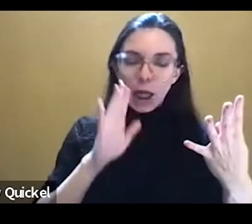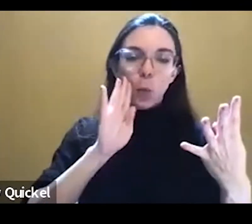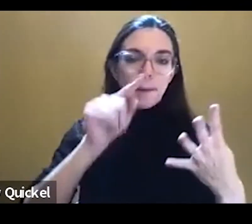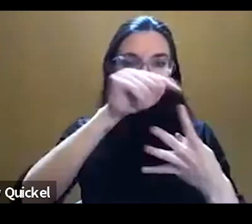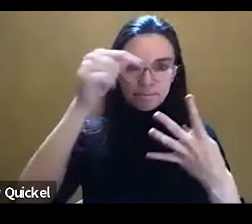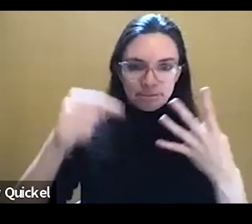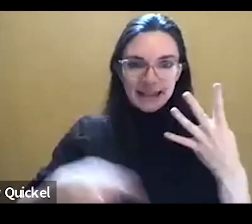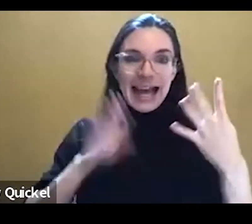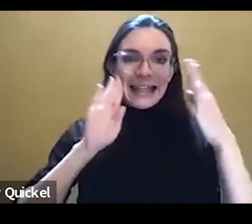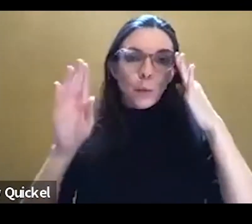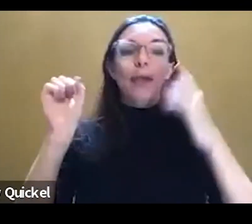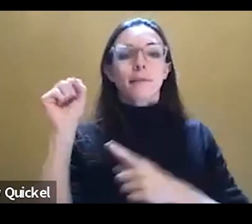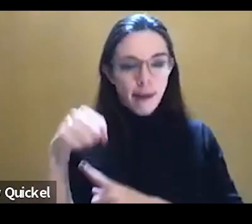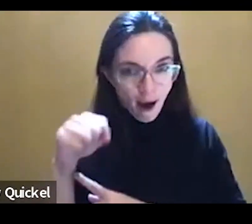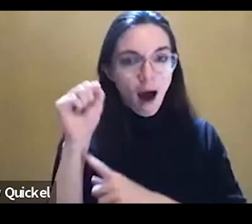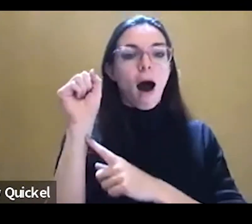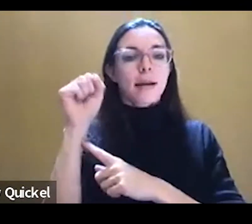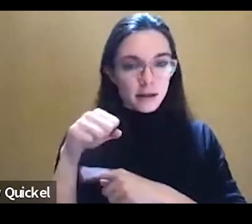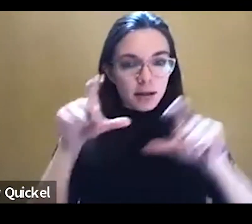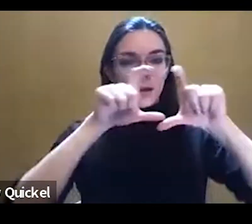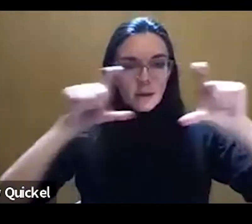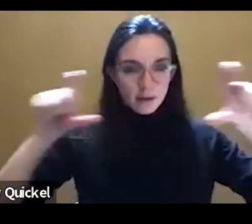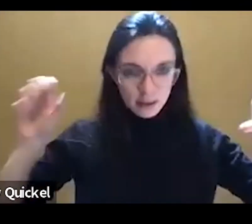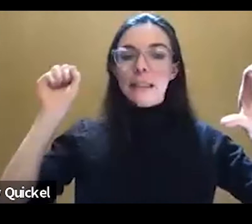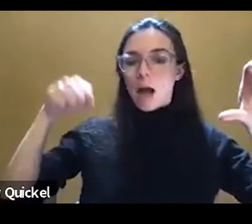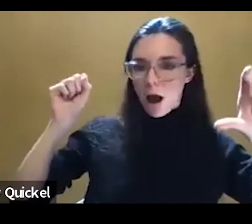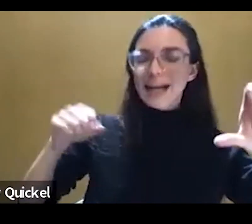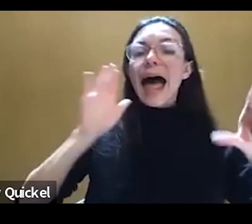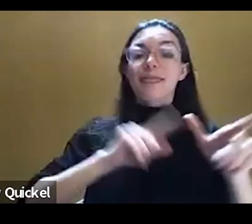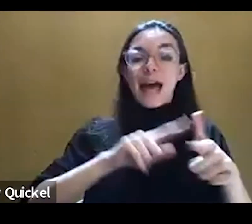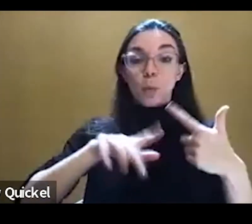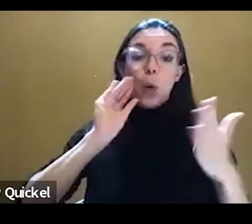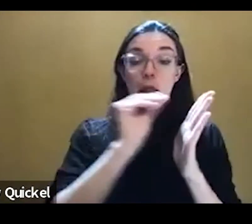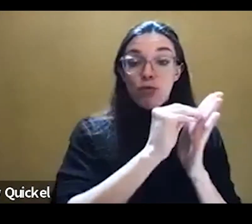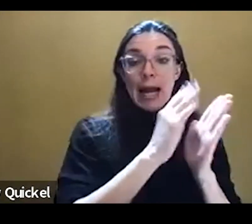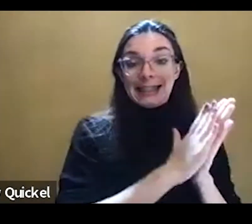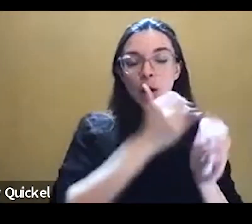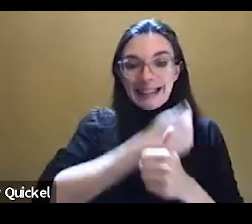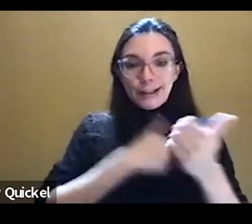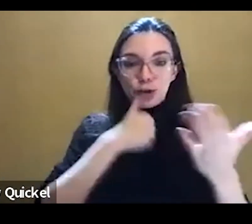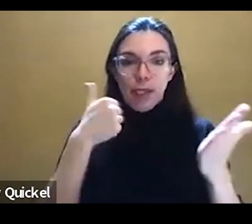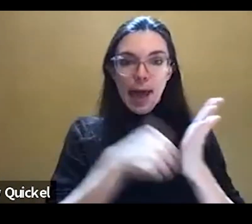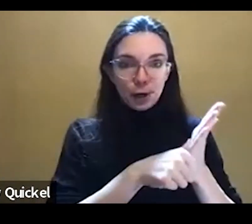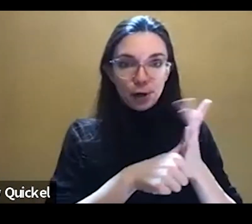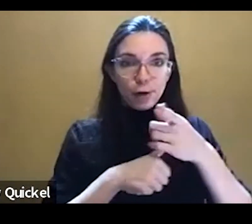and will say A or B. He'll nod and write down each letter on here because it's